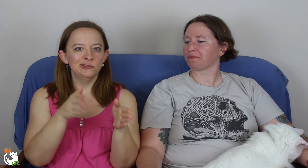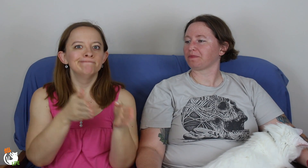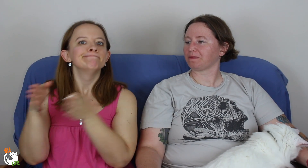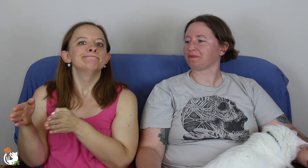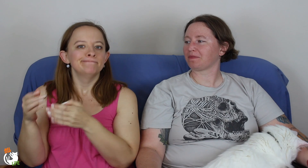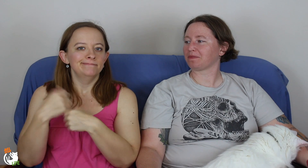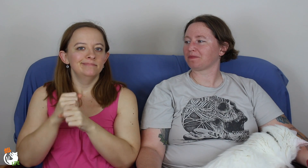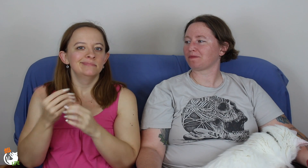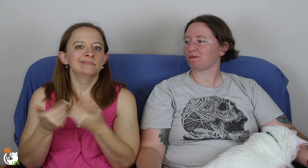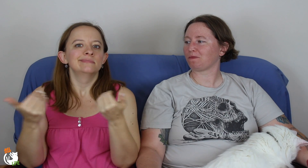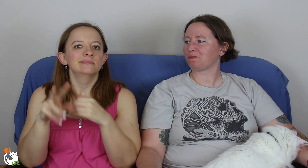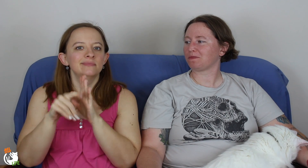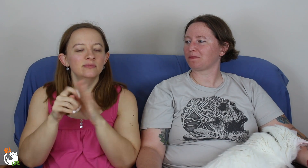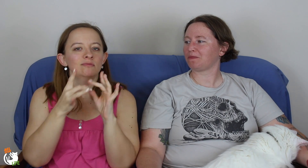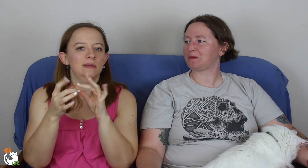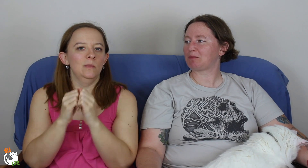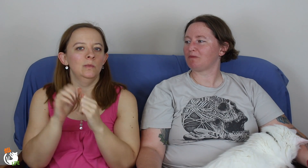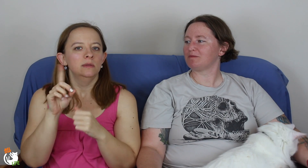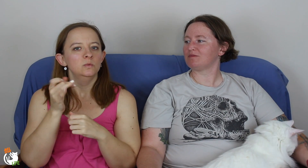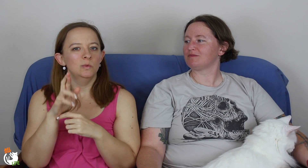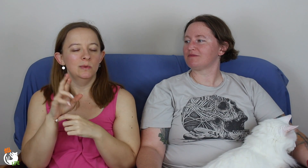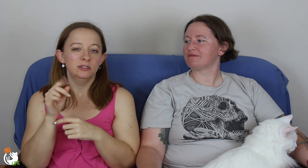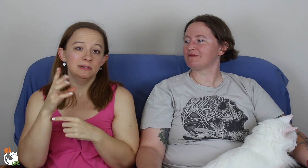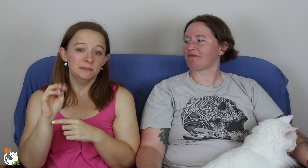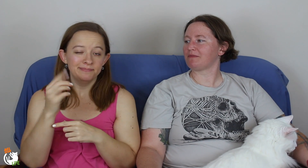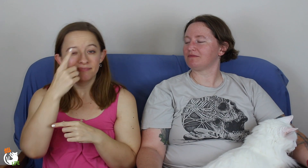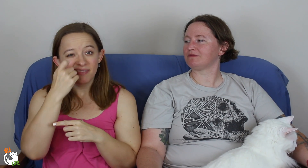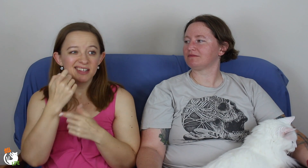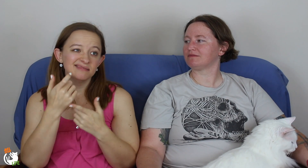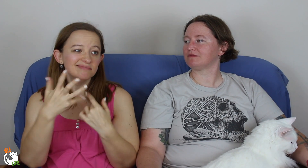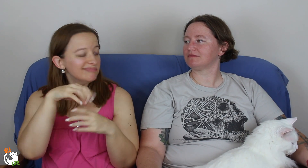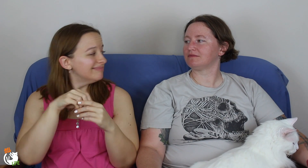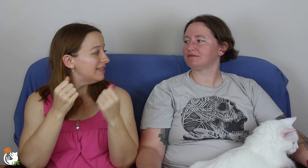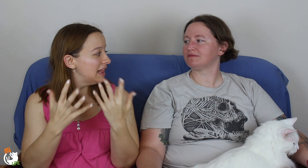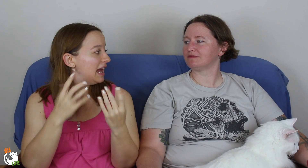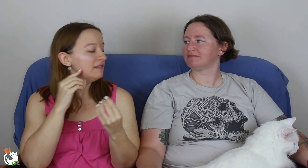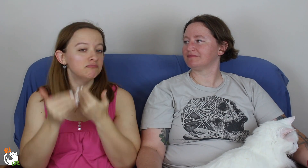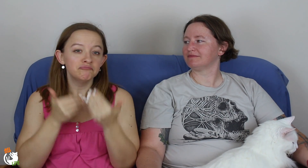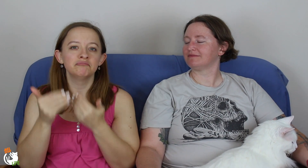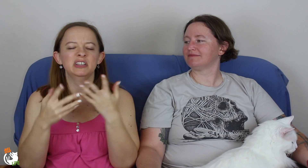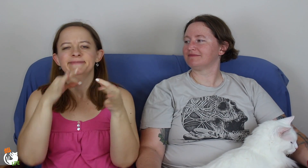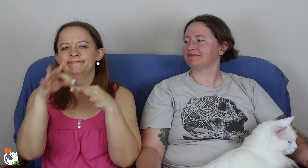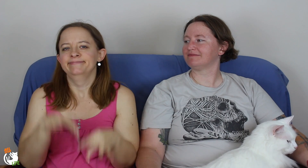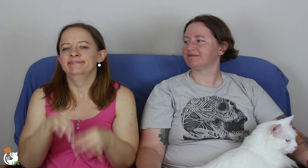and we kind of wanted to make a separate video relating to donor sperm. Just because there's a lot involved in the process.